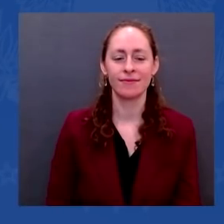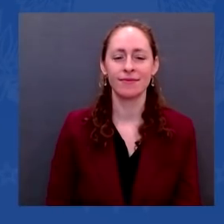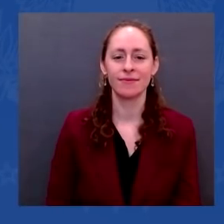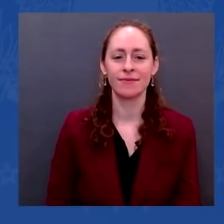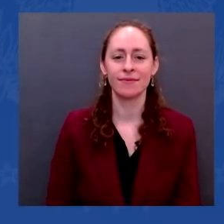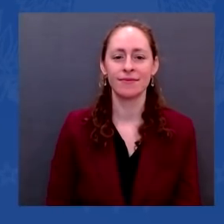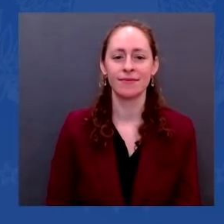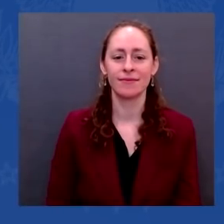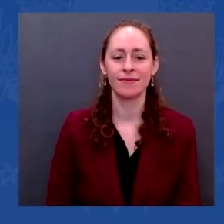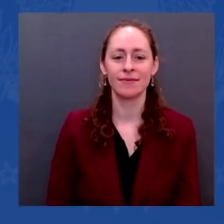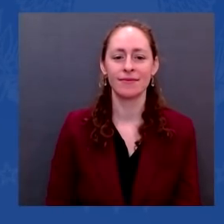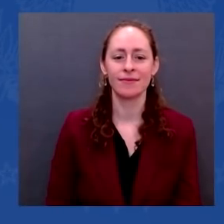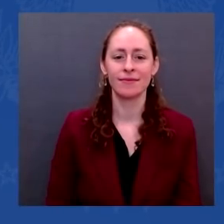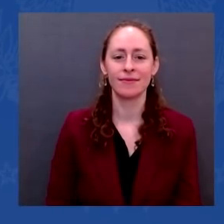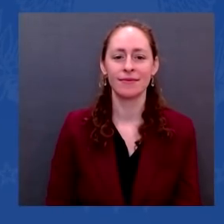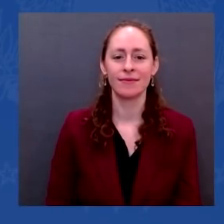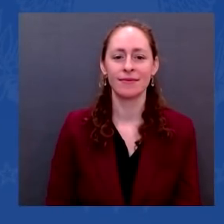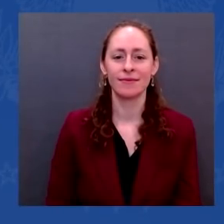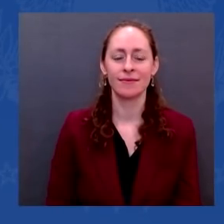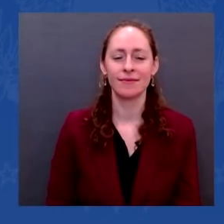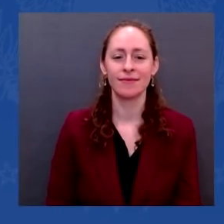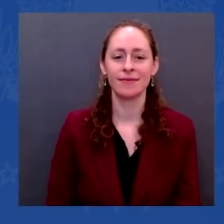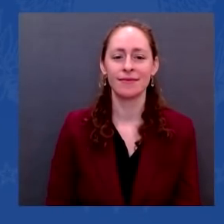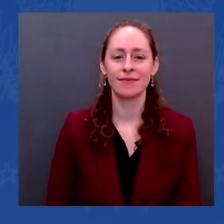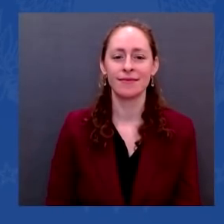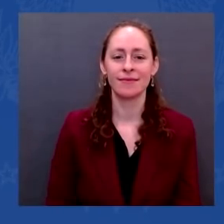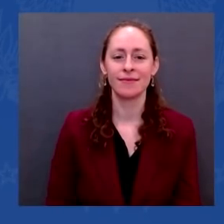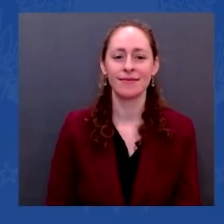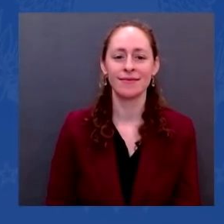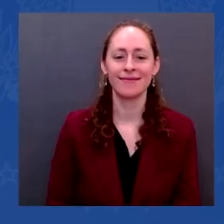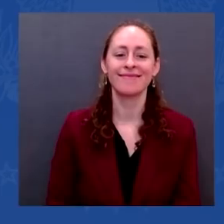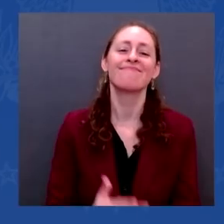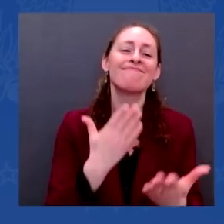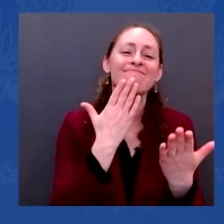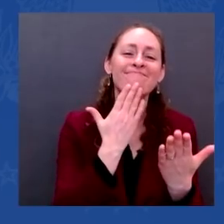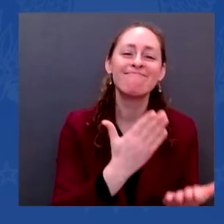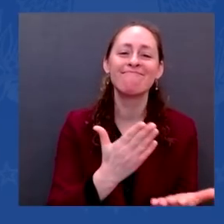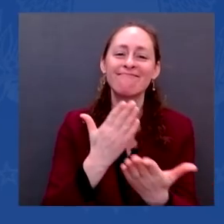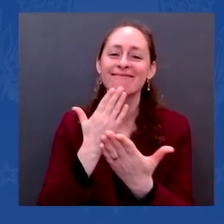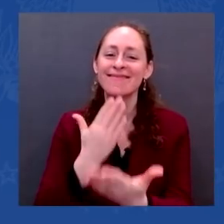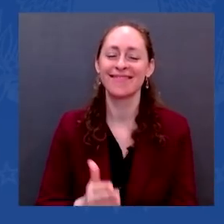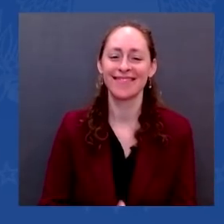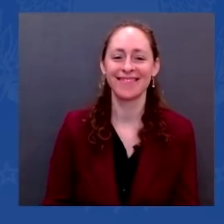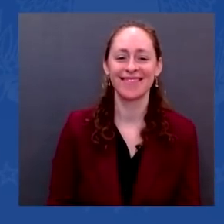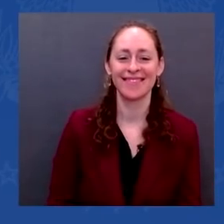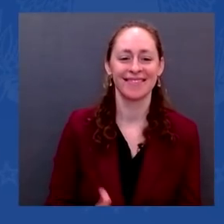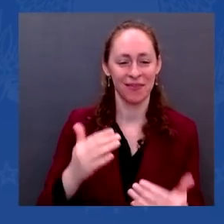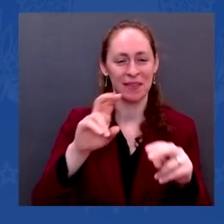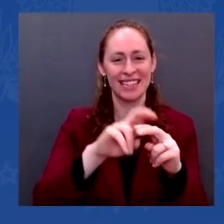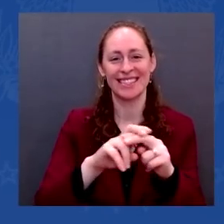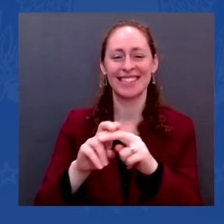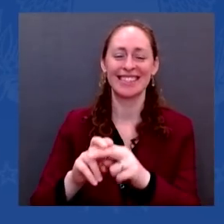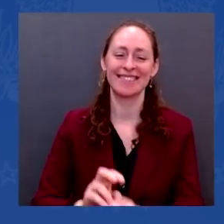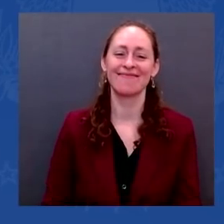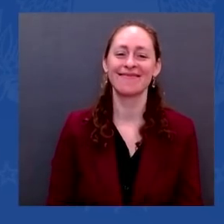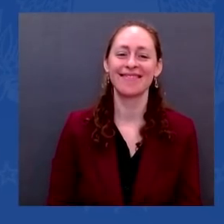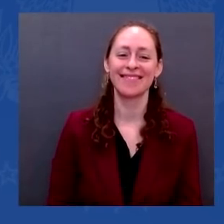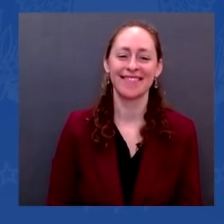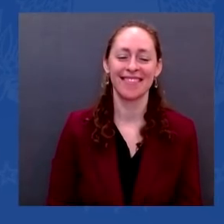The Vice President: Thank you all. Please have a seat. Thank you, Mike. It was a pleasure to work with you in the United States Senate,